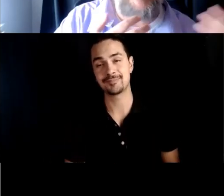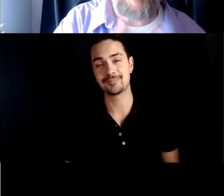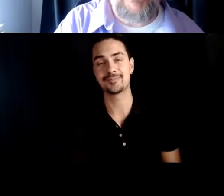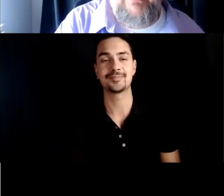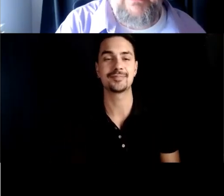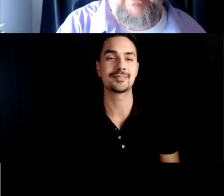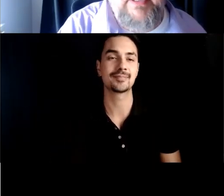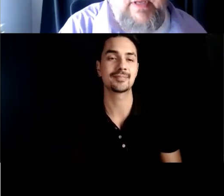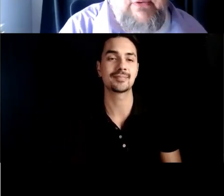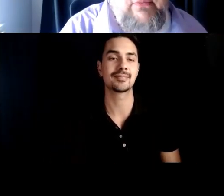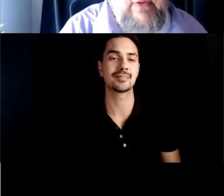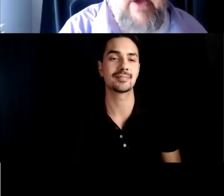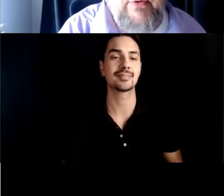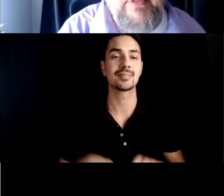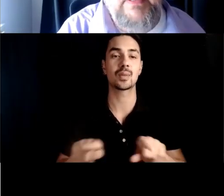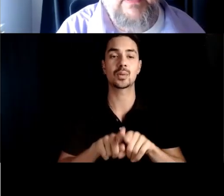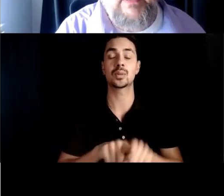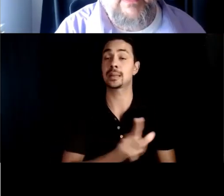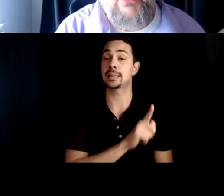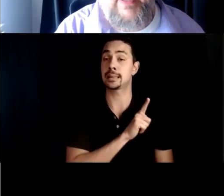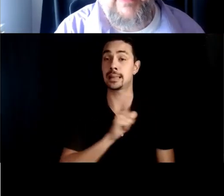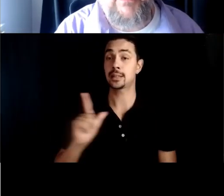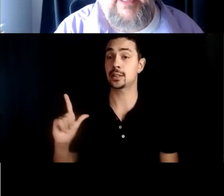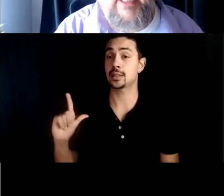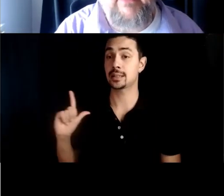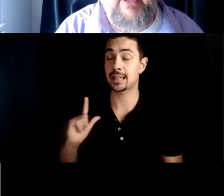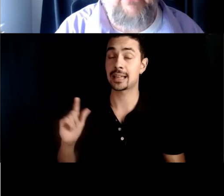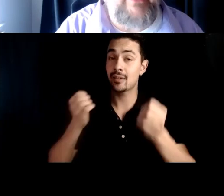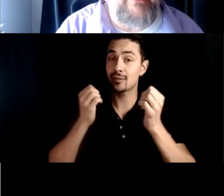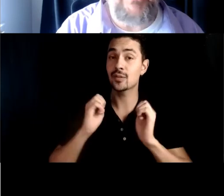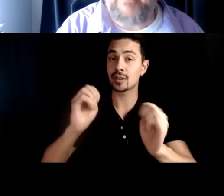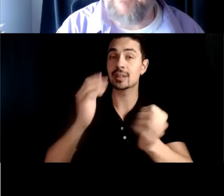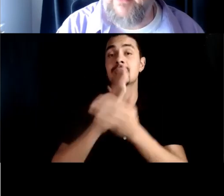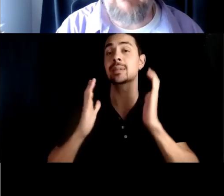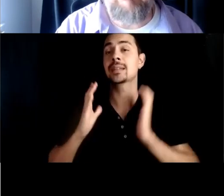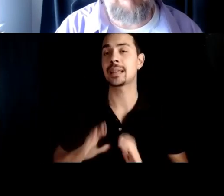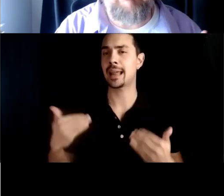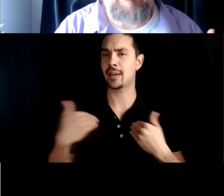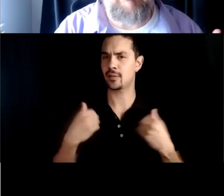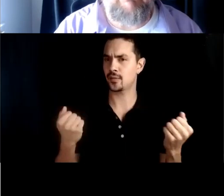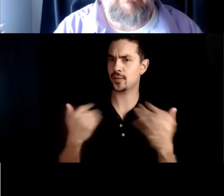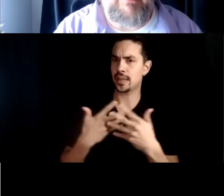In addition to those legislative efforts, clients might have a lot of fears about